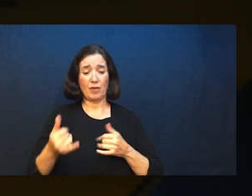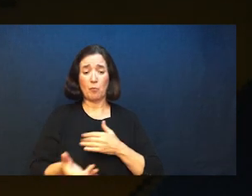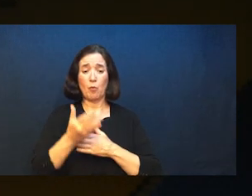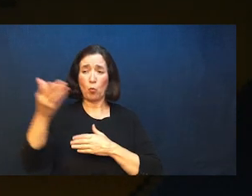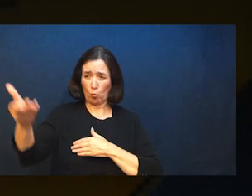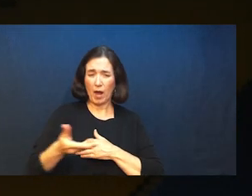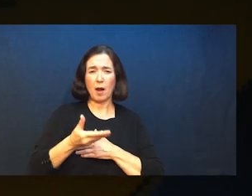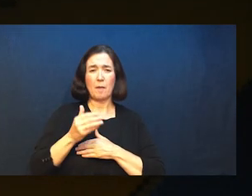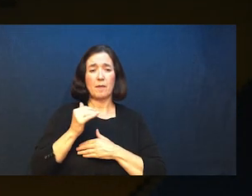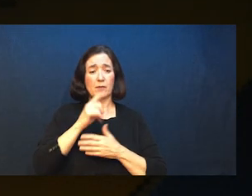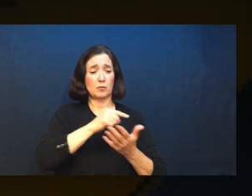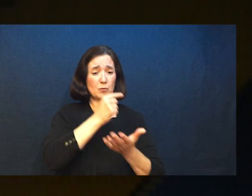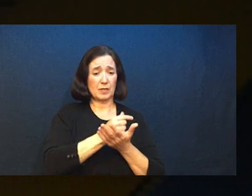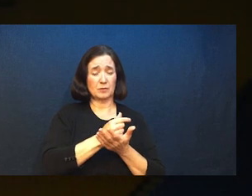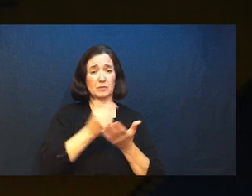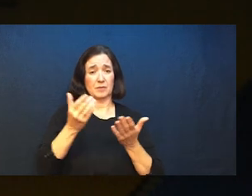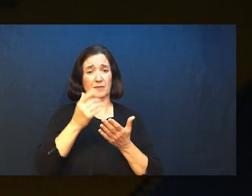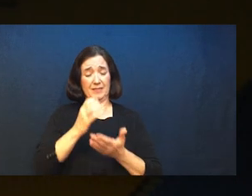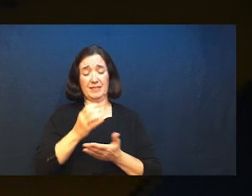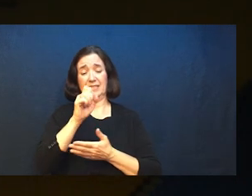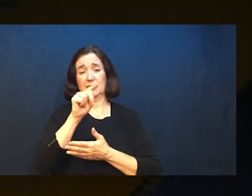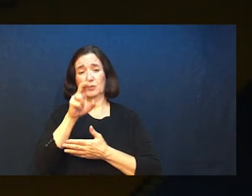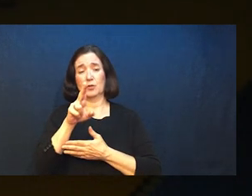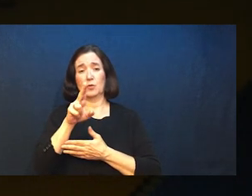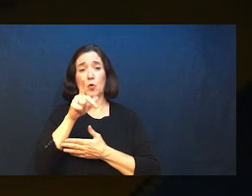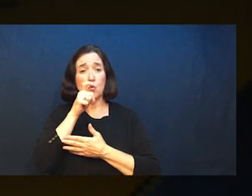It is my pleasure to welcome to this morning's commencement activities here,